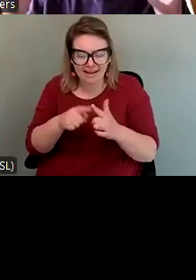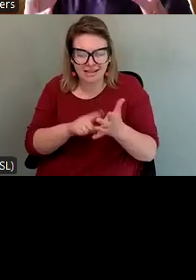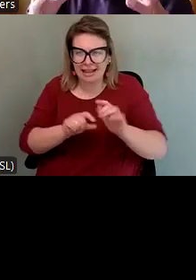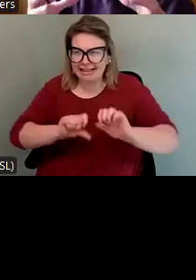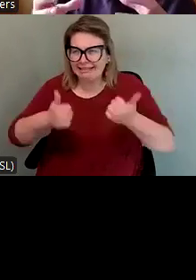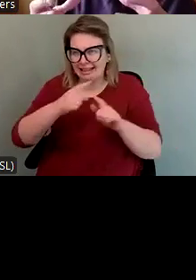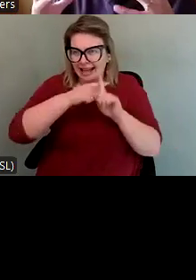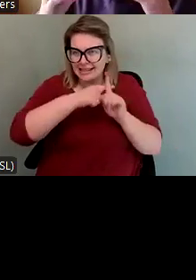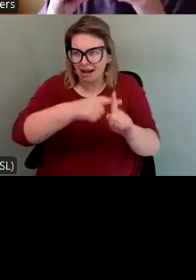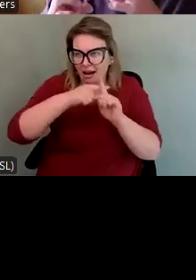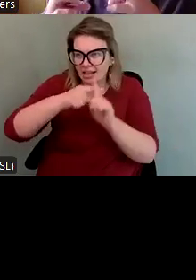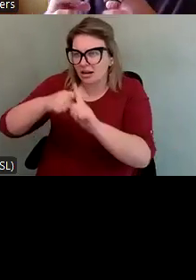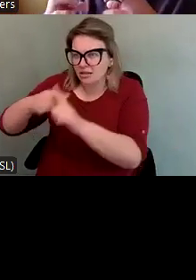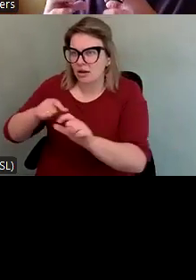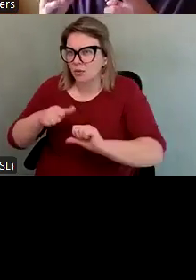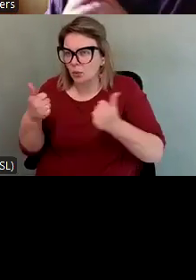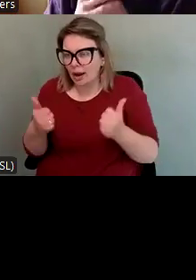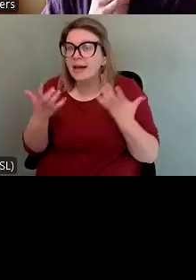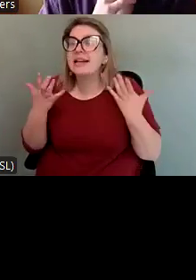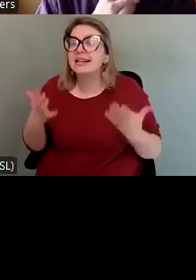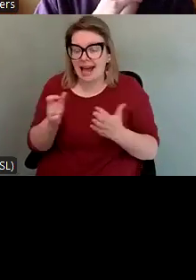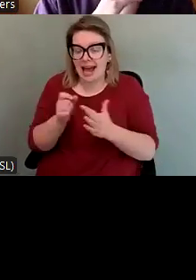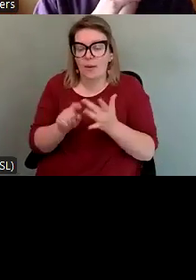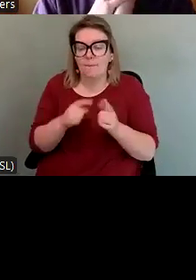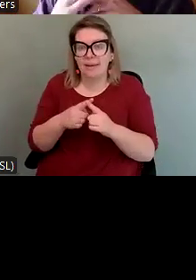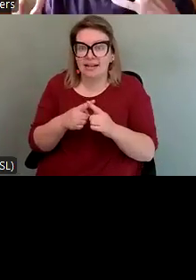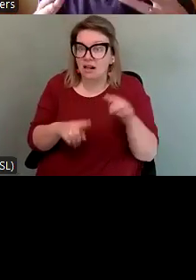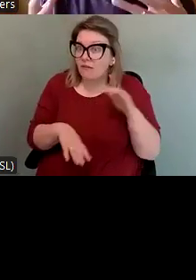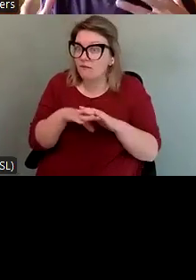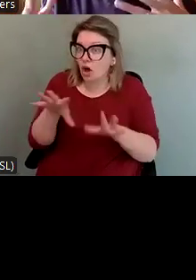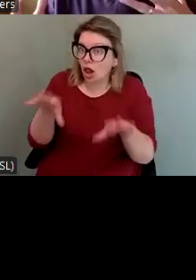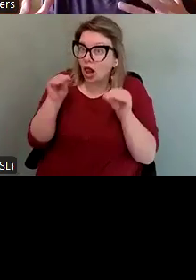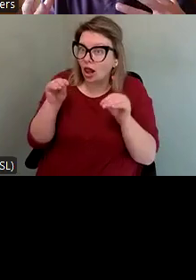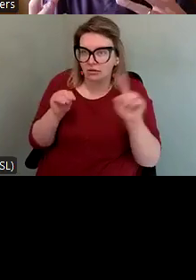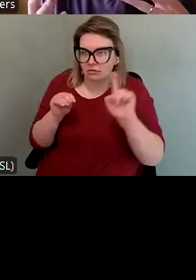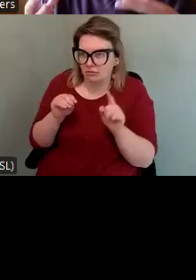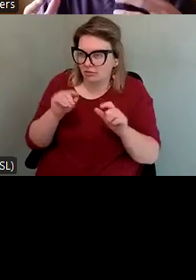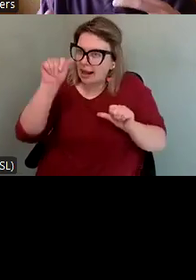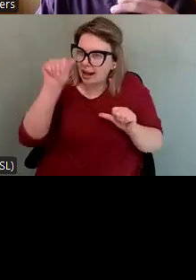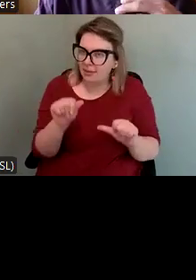that's going into the pixels is restricted now. There's a few reasons why that is.